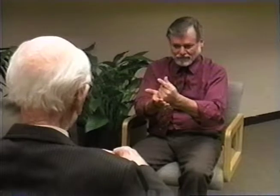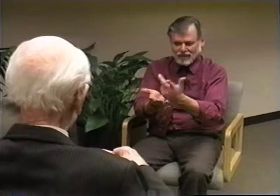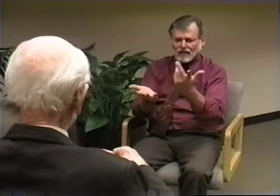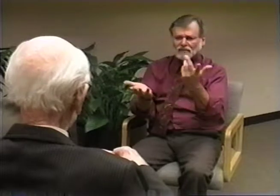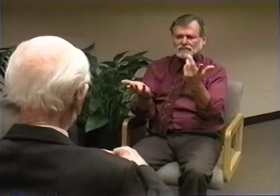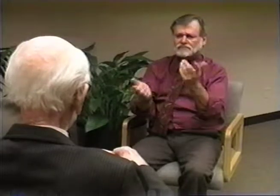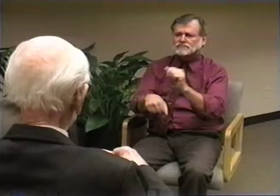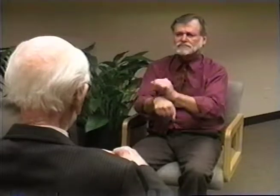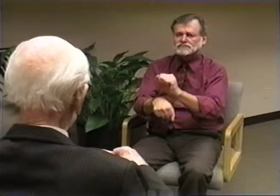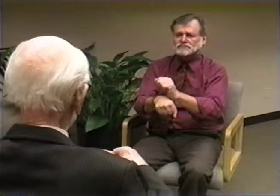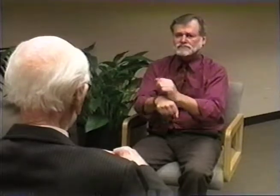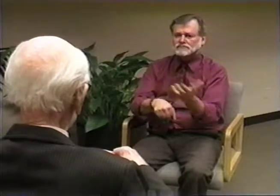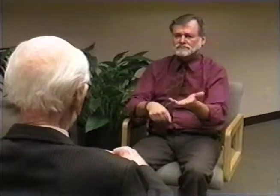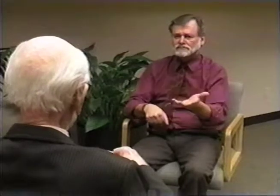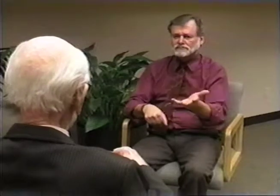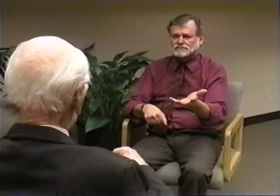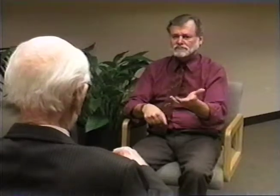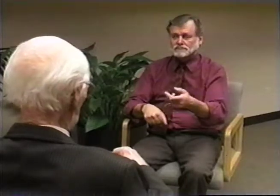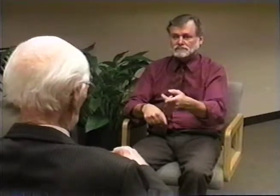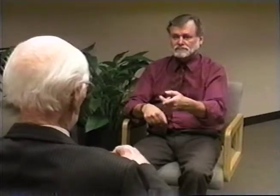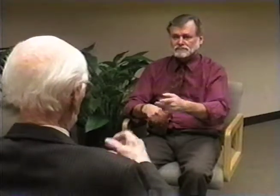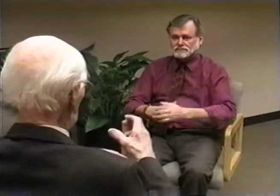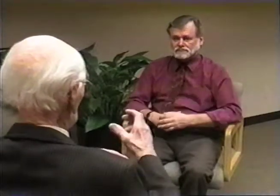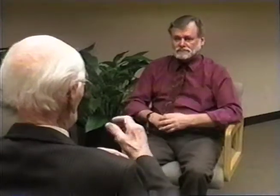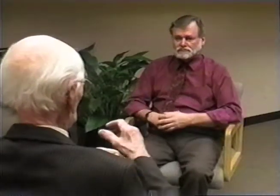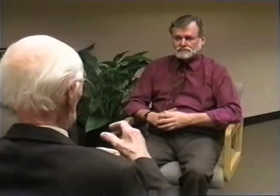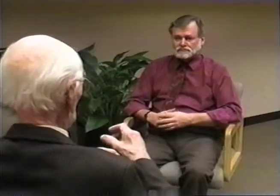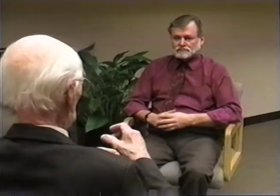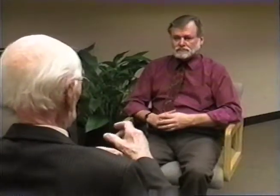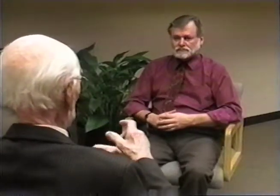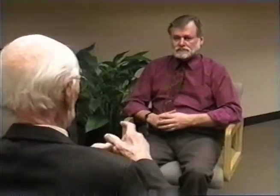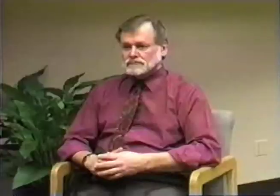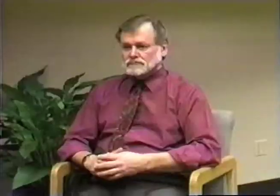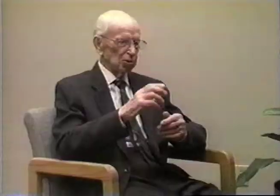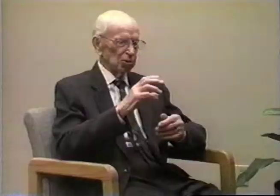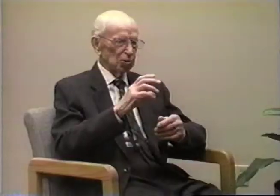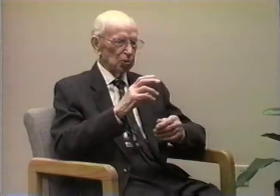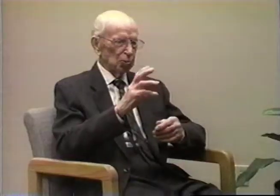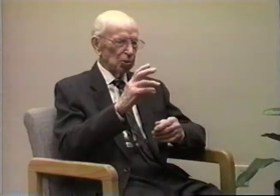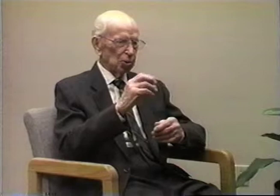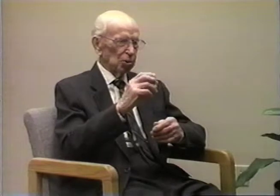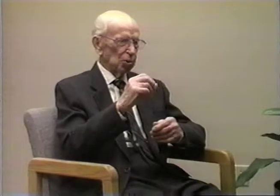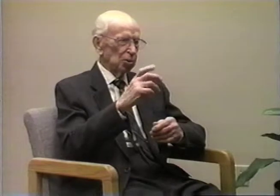So after graduation, what kind of work did you do?